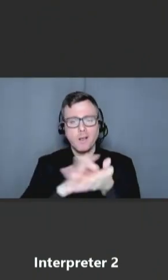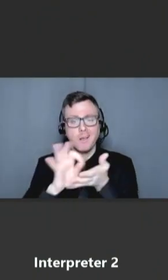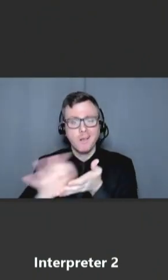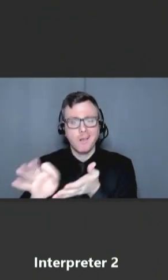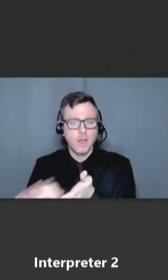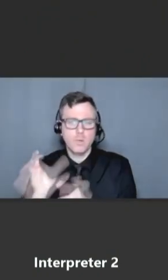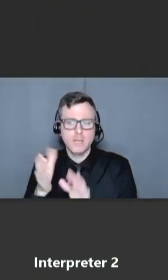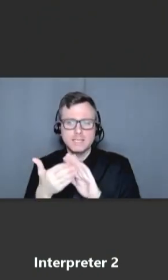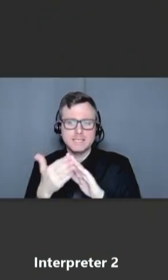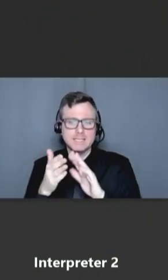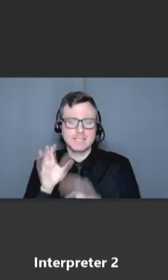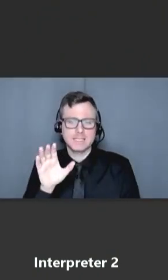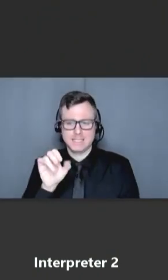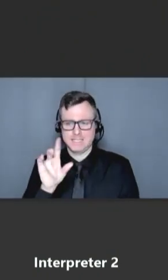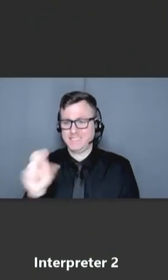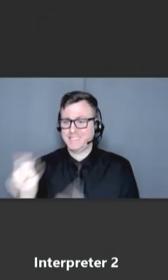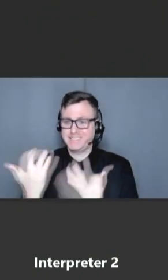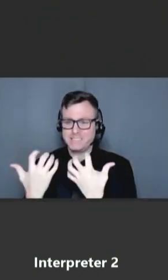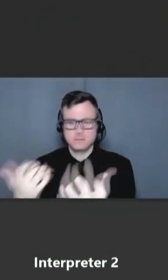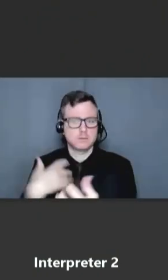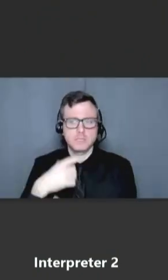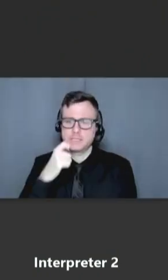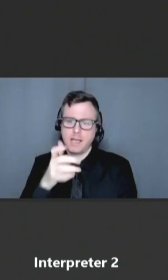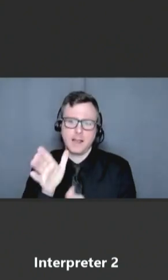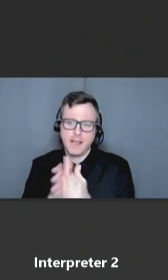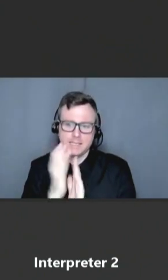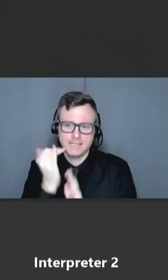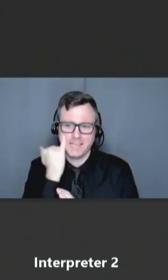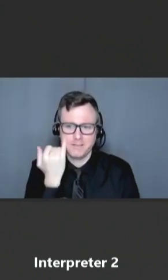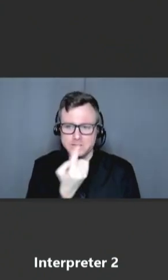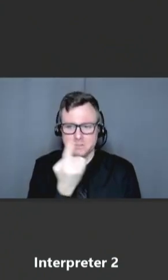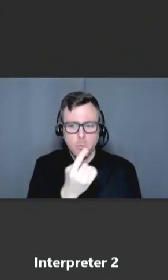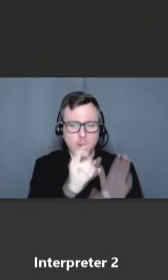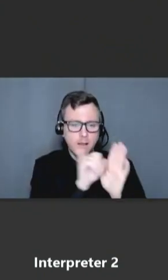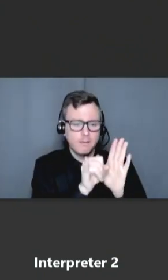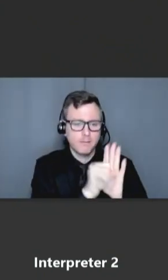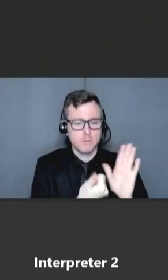not -- does not ask a demographic question about whether or not someone identifies as lesbian, gay,